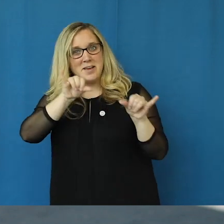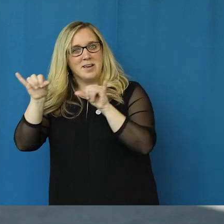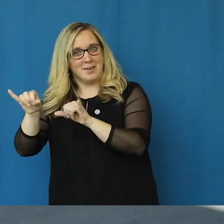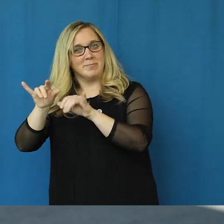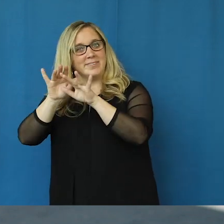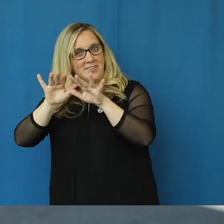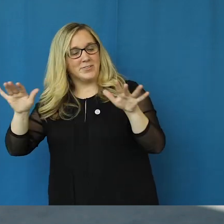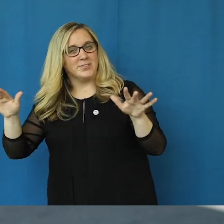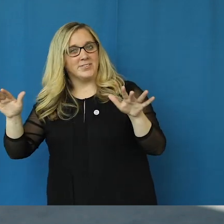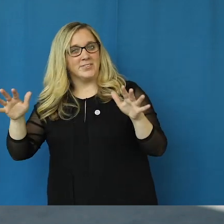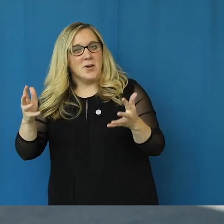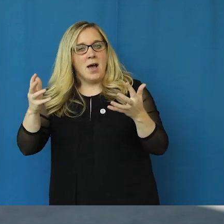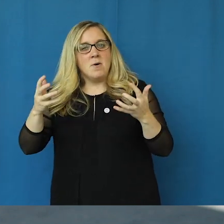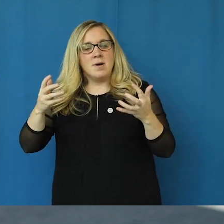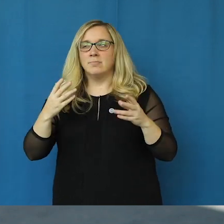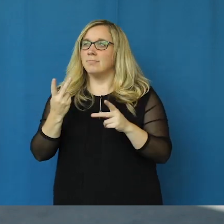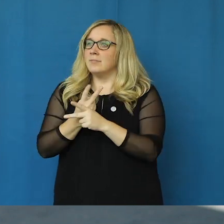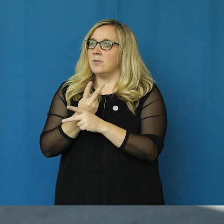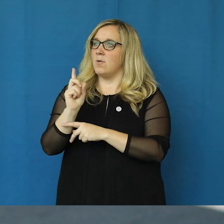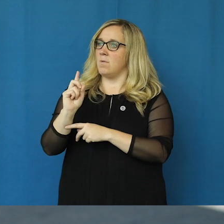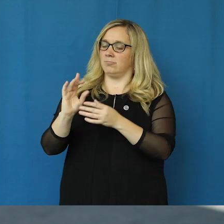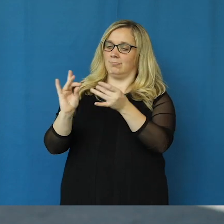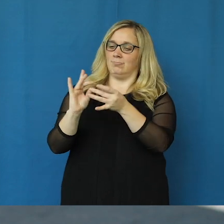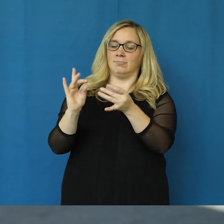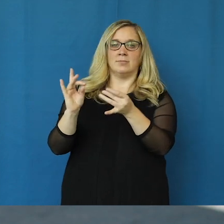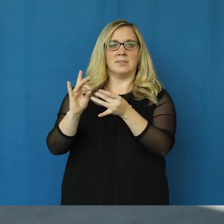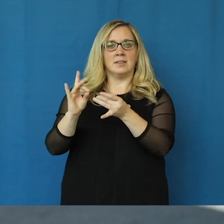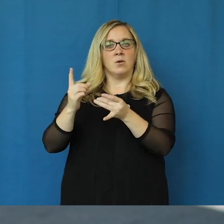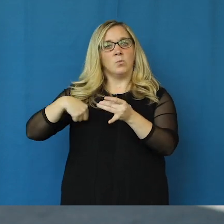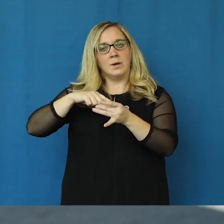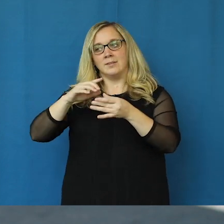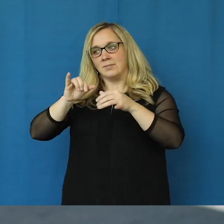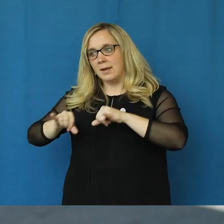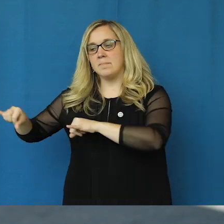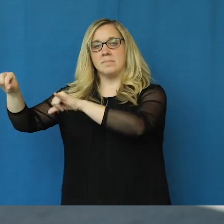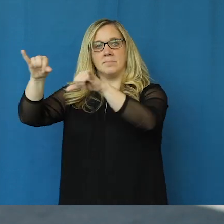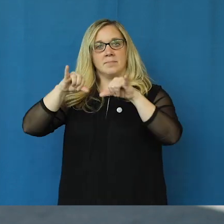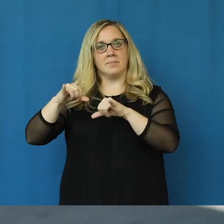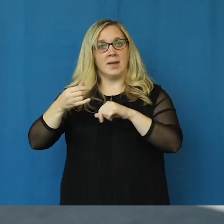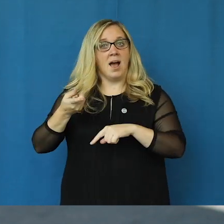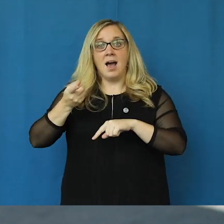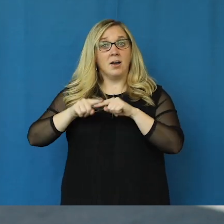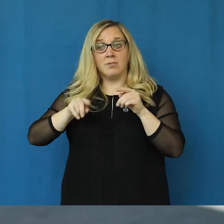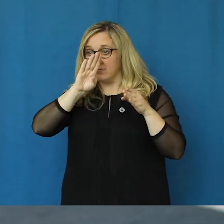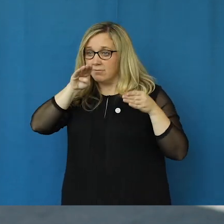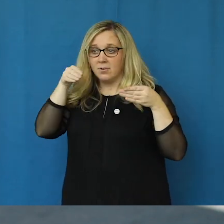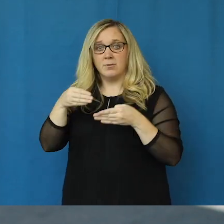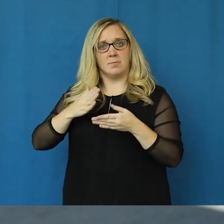I wanted to find something to speak on that we could all relate to. I knew while writing this speech I couldn't just give any advice or focus on things